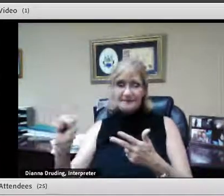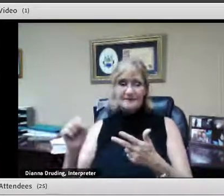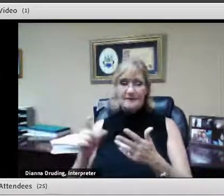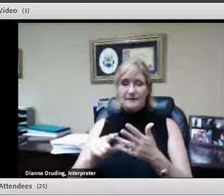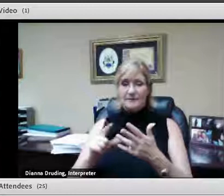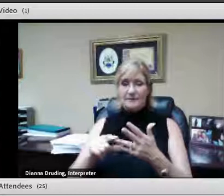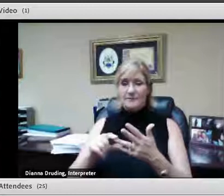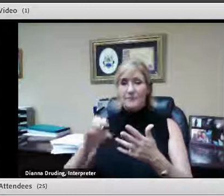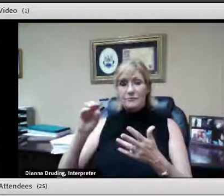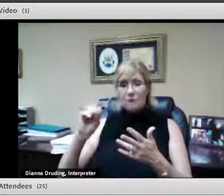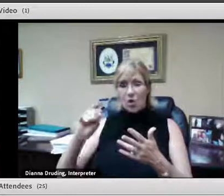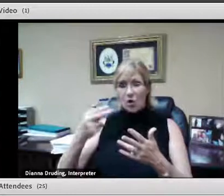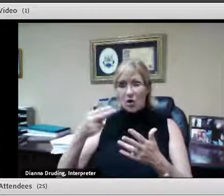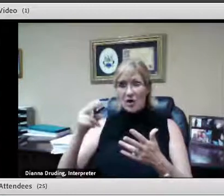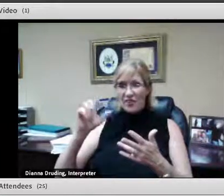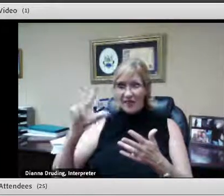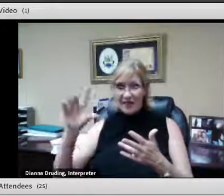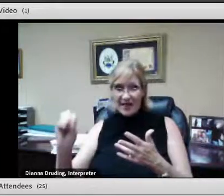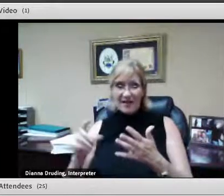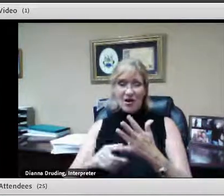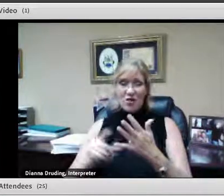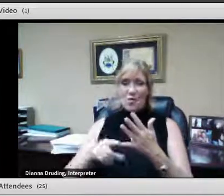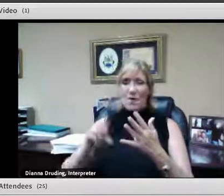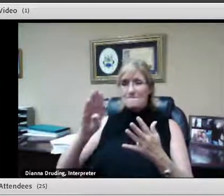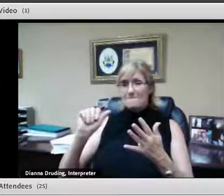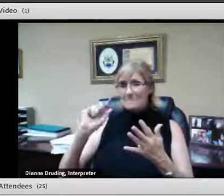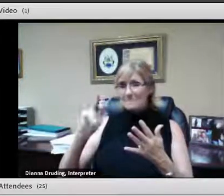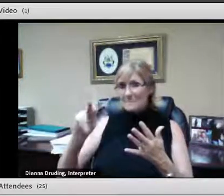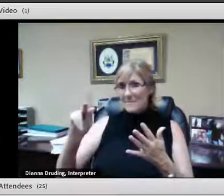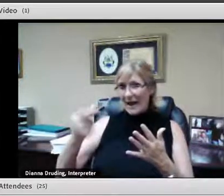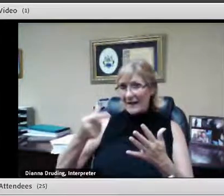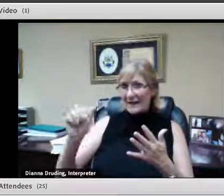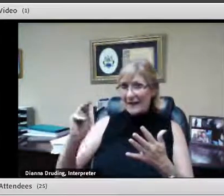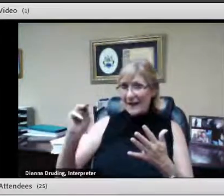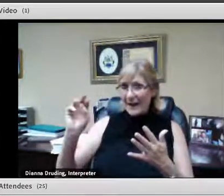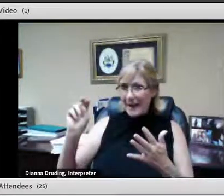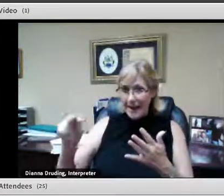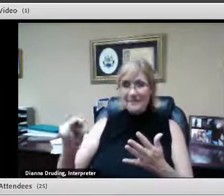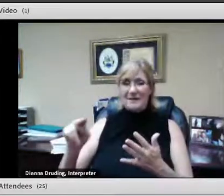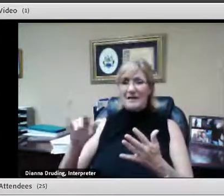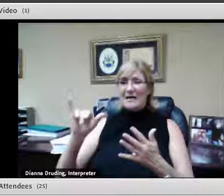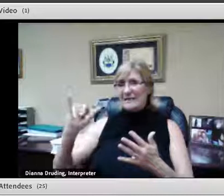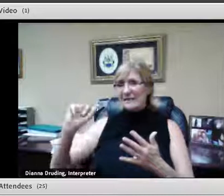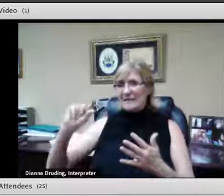Othello and backgammon and Yahtzee and Monopoly -- these are all great strategy games, and, you know, giving the kids the time,